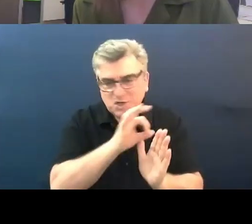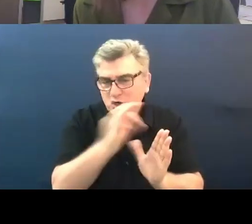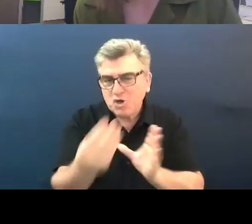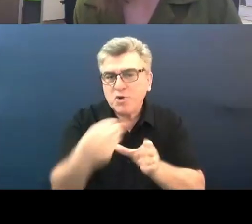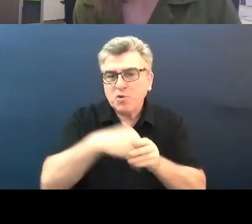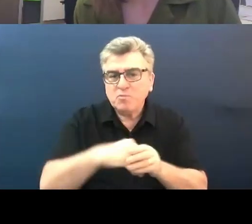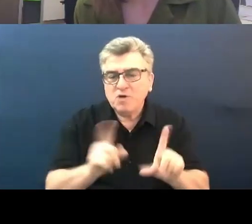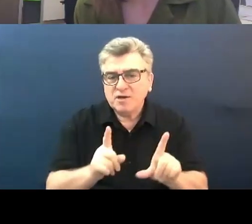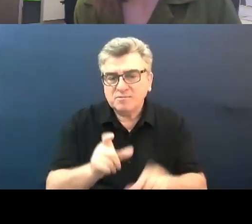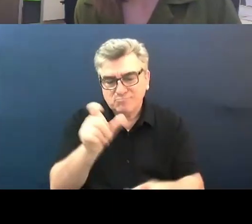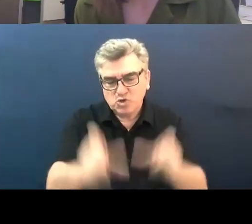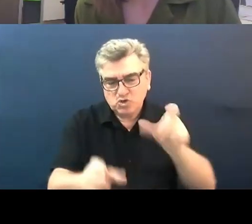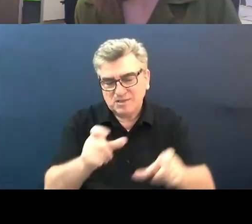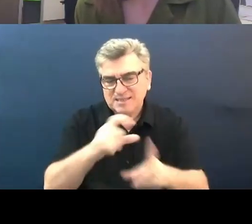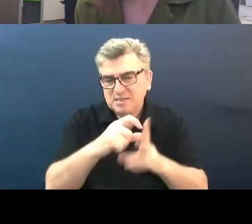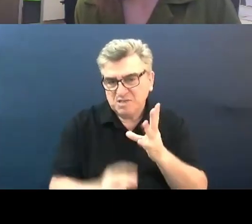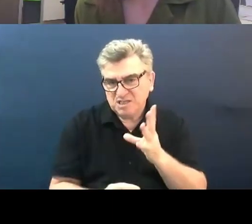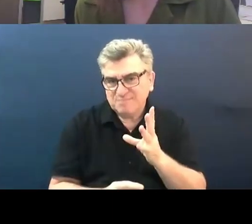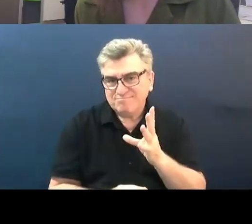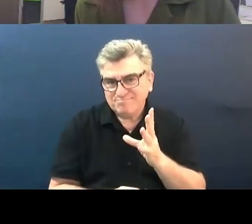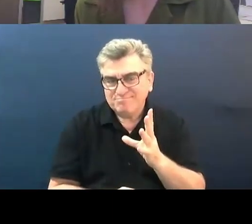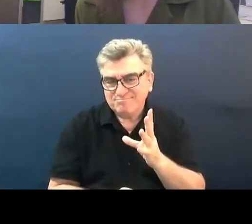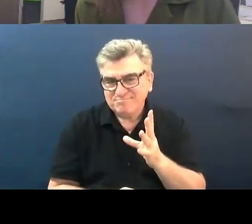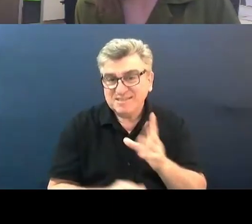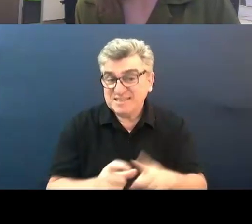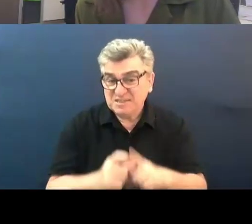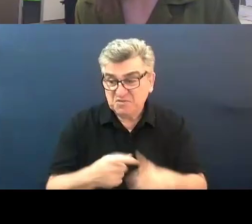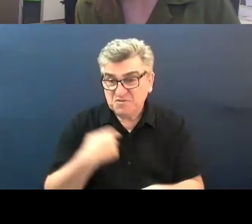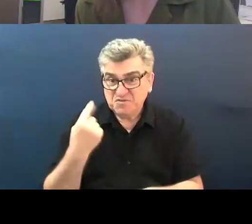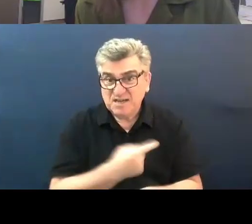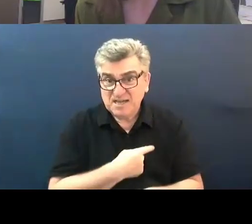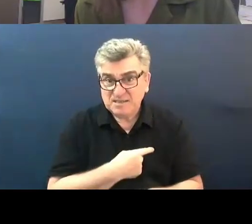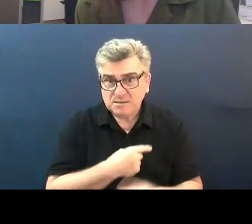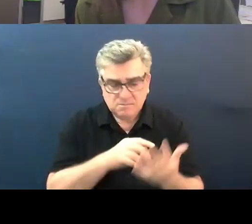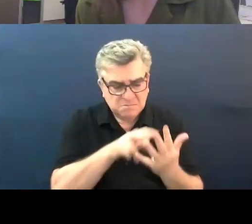time. And that makes it very hard for some of us to guide care around that. But I think